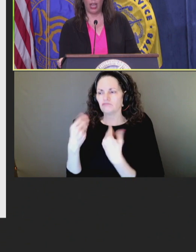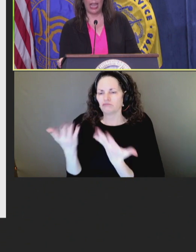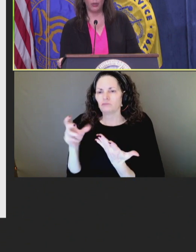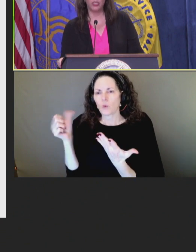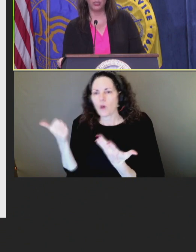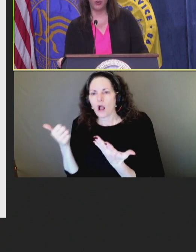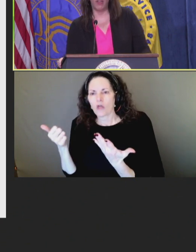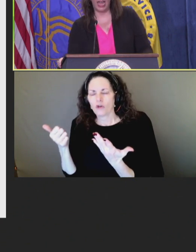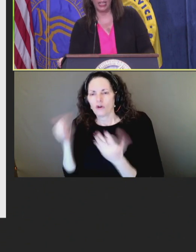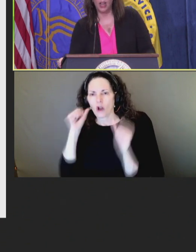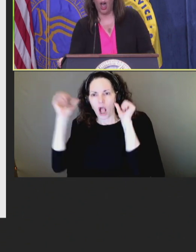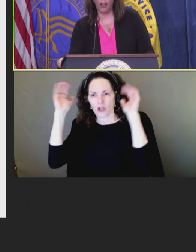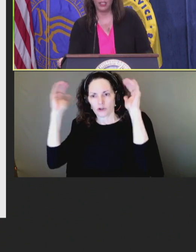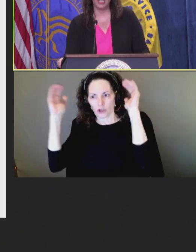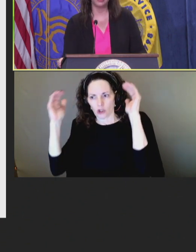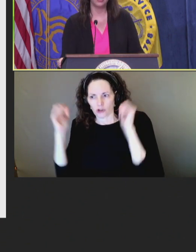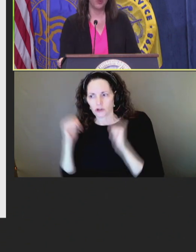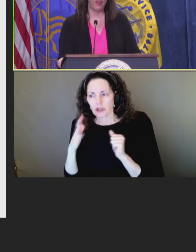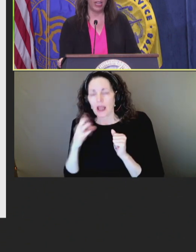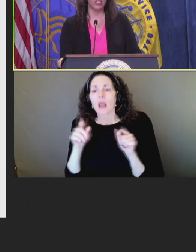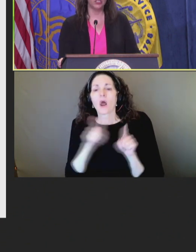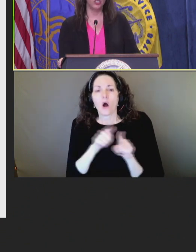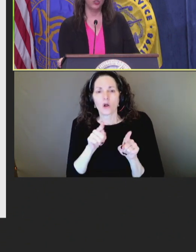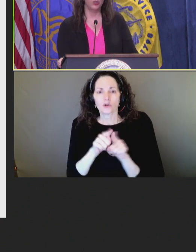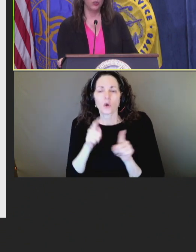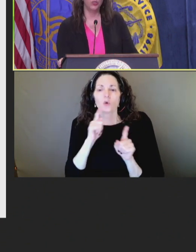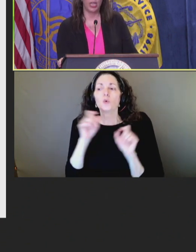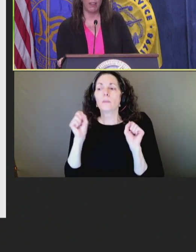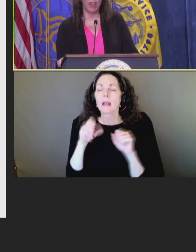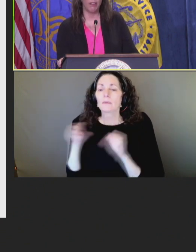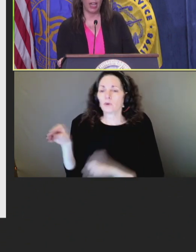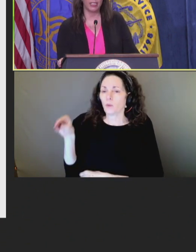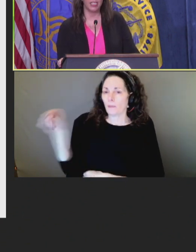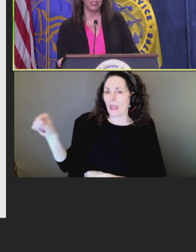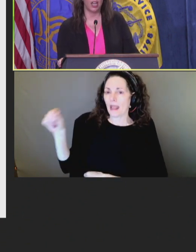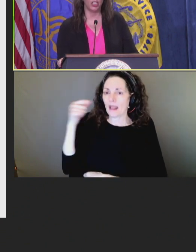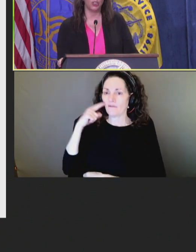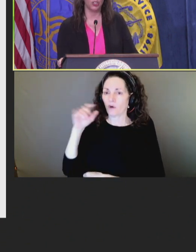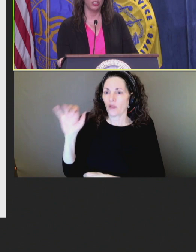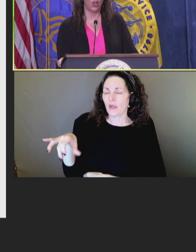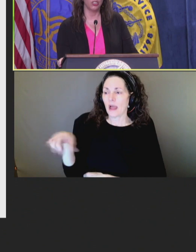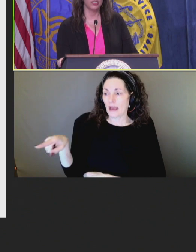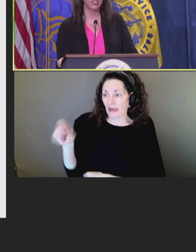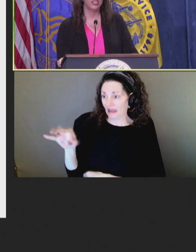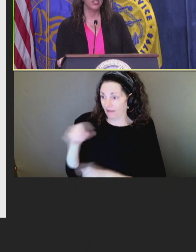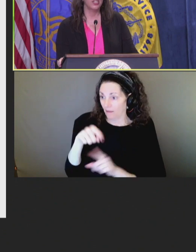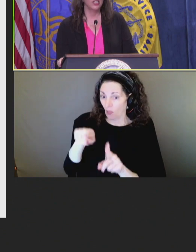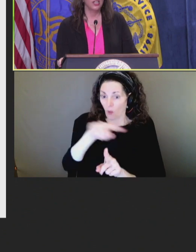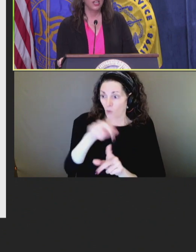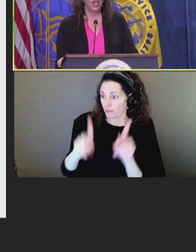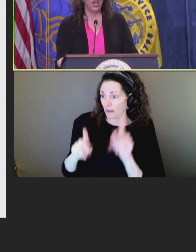able to provide an offset to providers who gave that vaccine to uninsured adults.